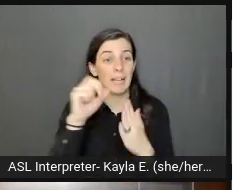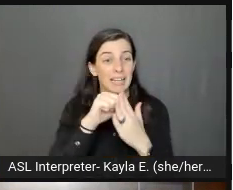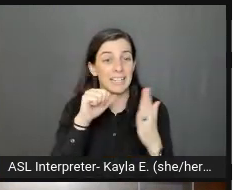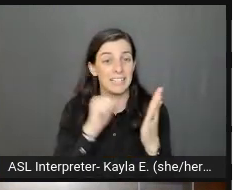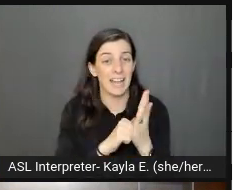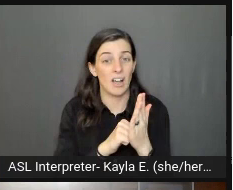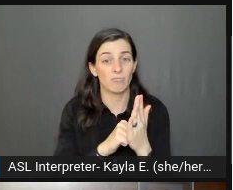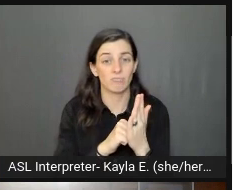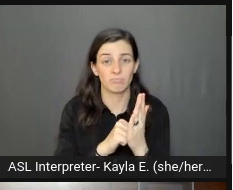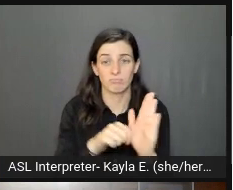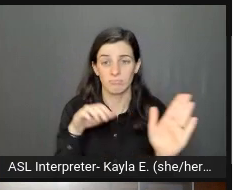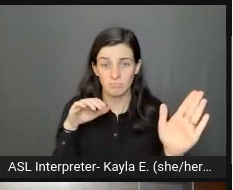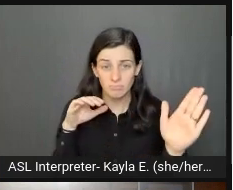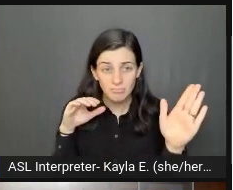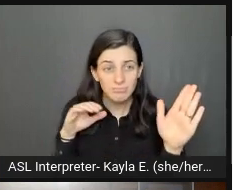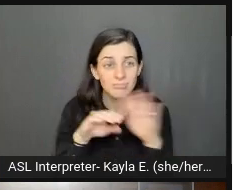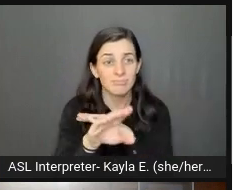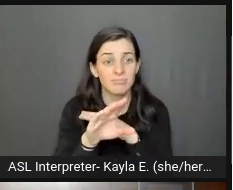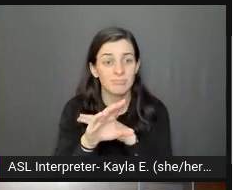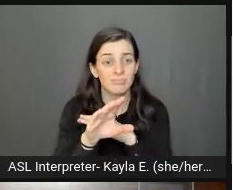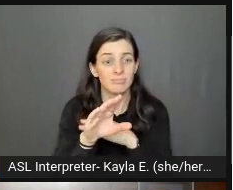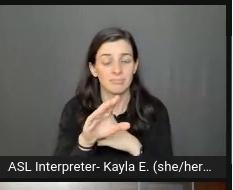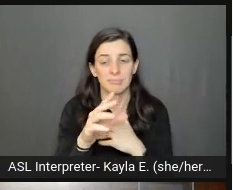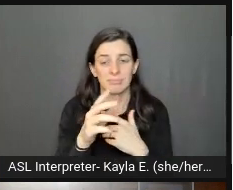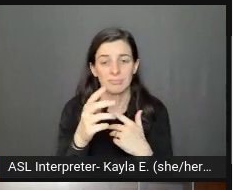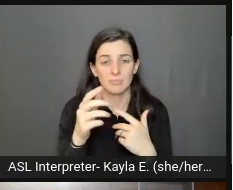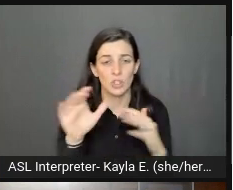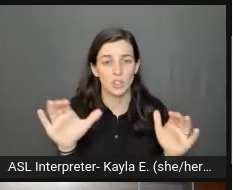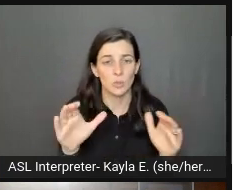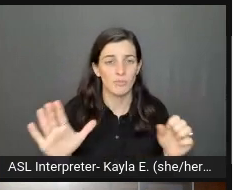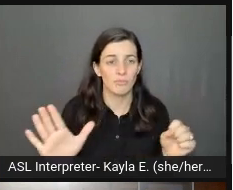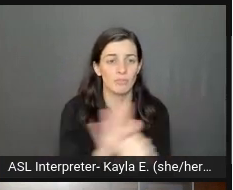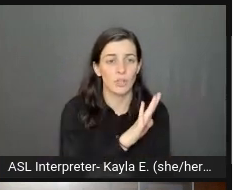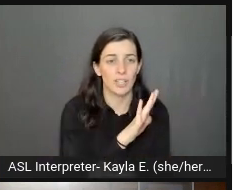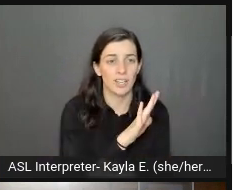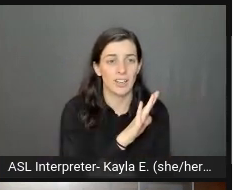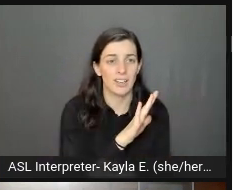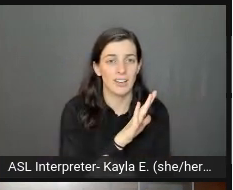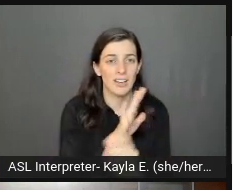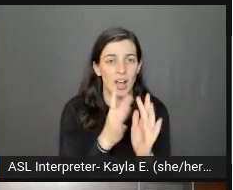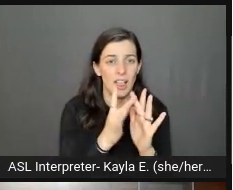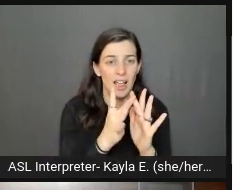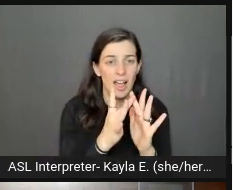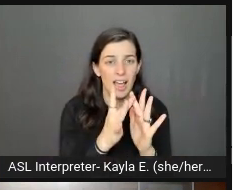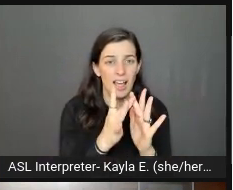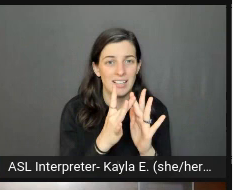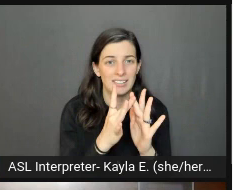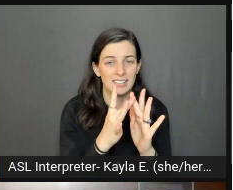I wanted to do it totally online. Then I started completing the form.